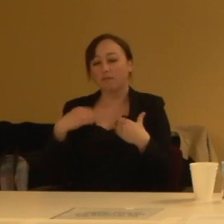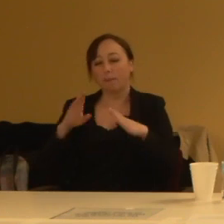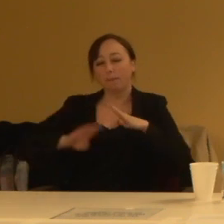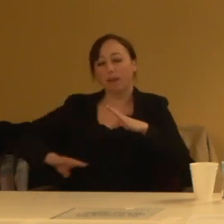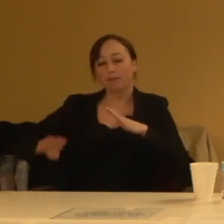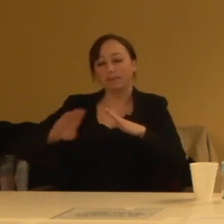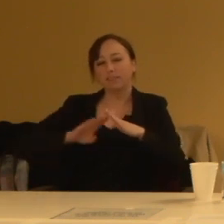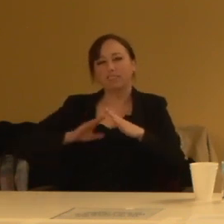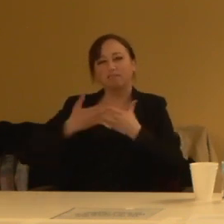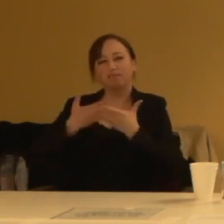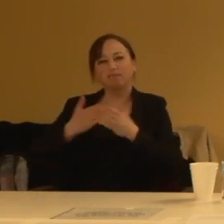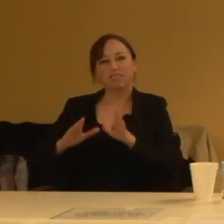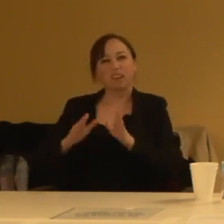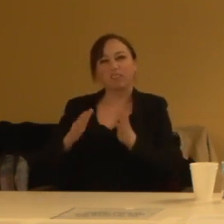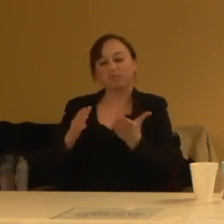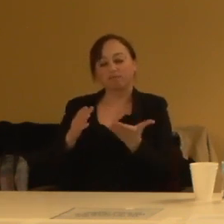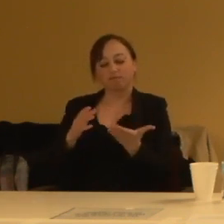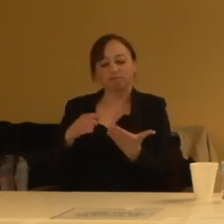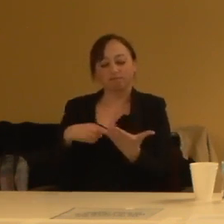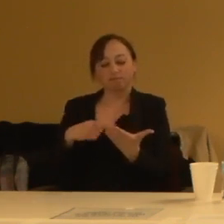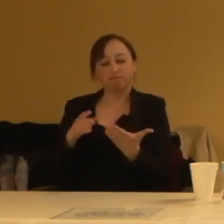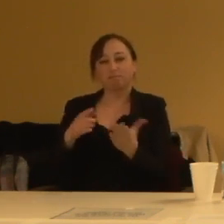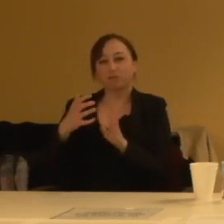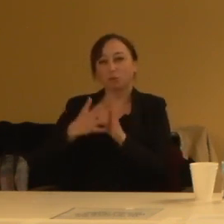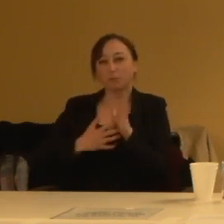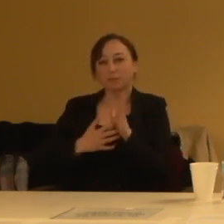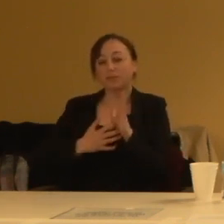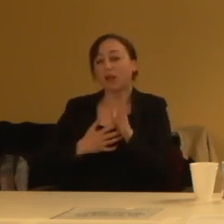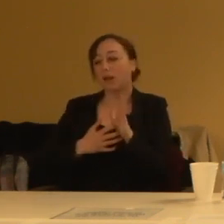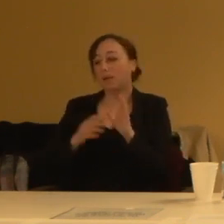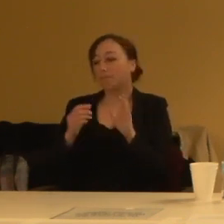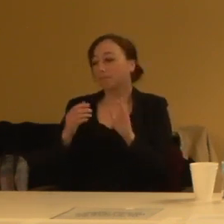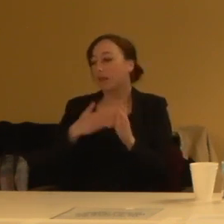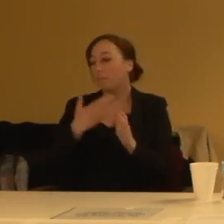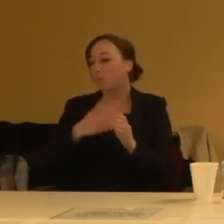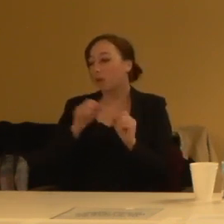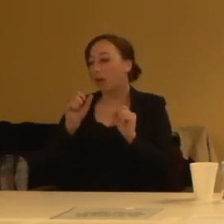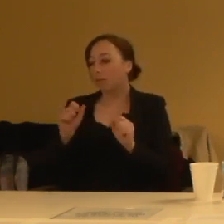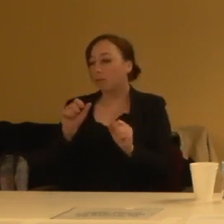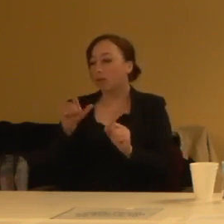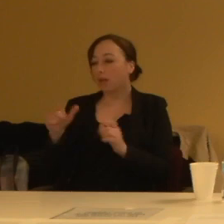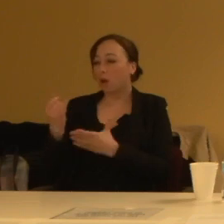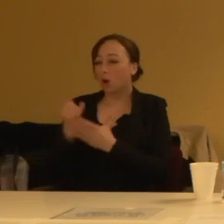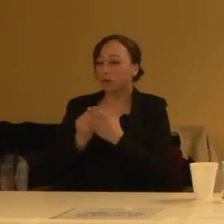And so I'm really proud that we are able to give an artist like that a platform to create it in a major theater